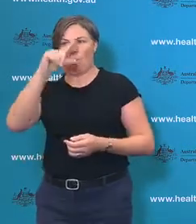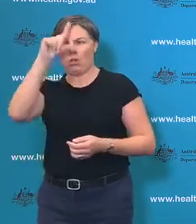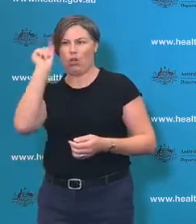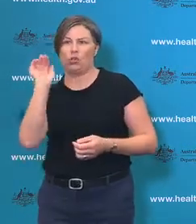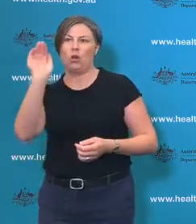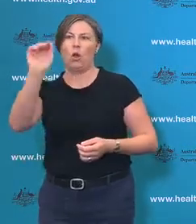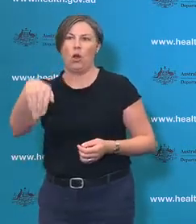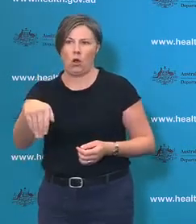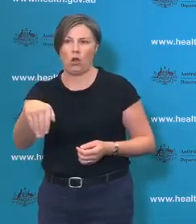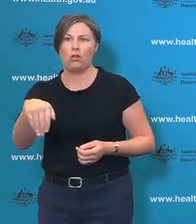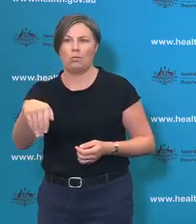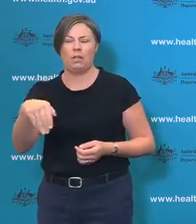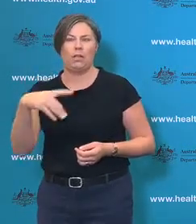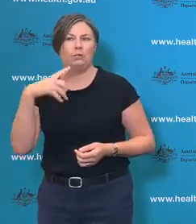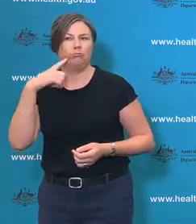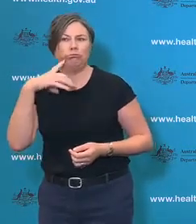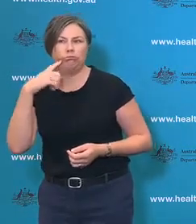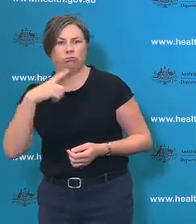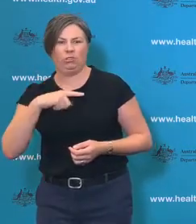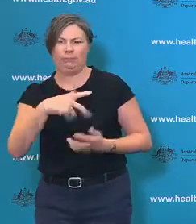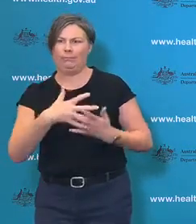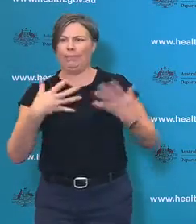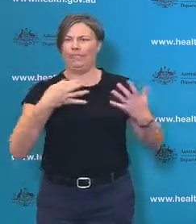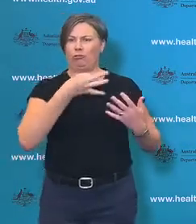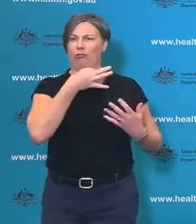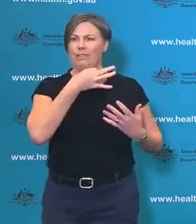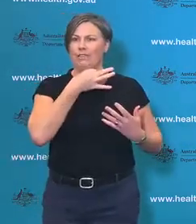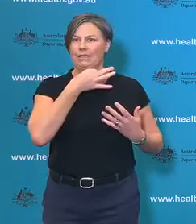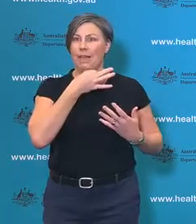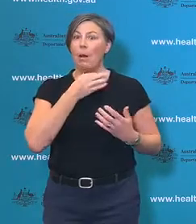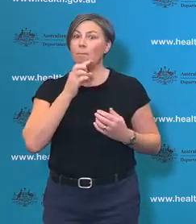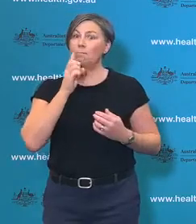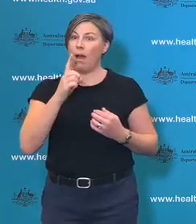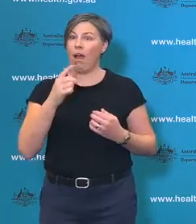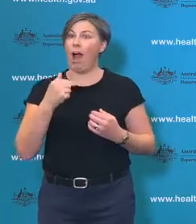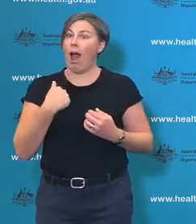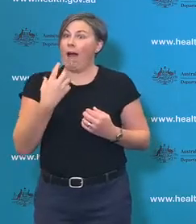intensive care and the number of people who are on ventilators. Clearly if we